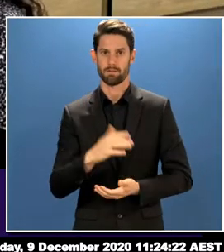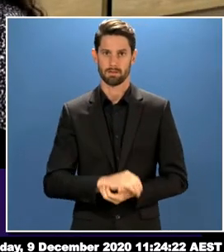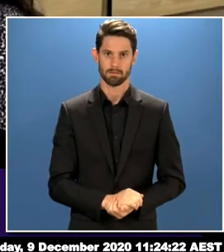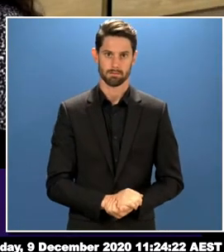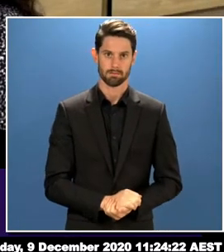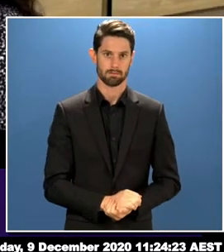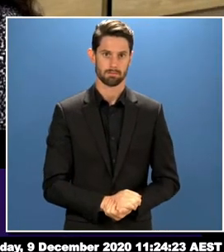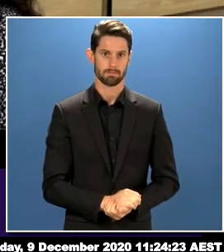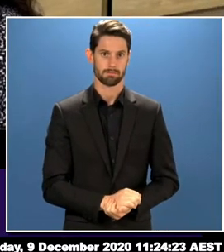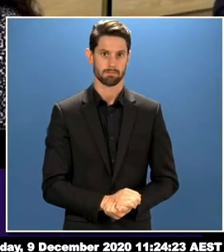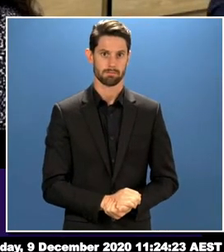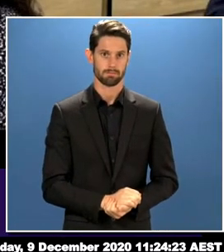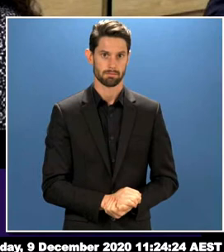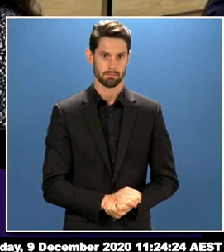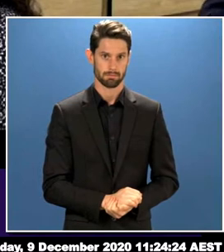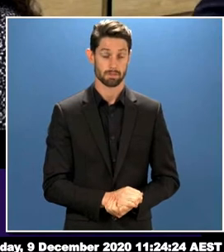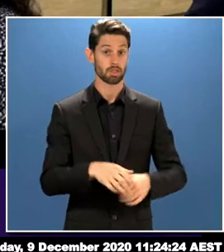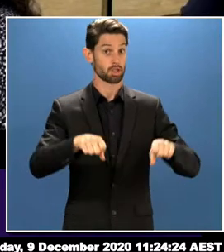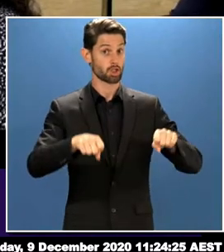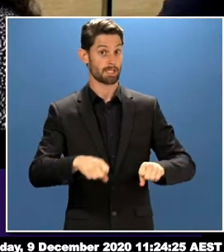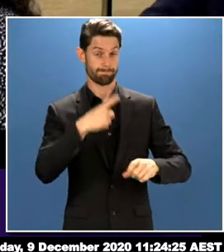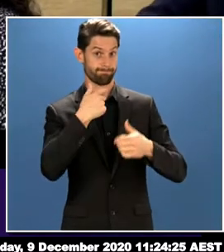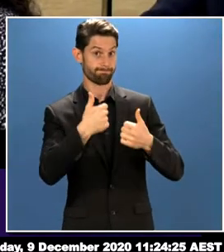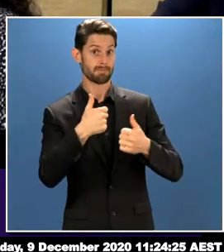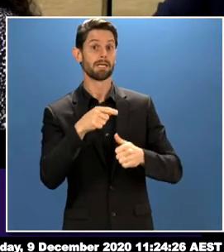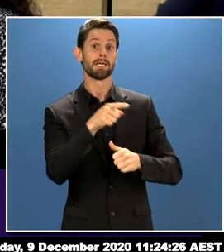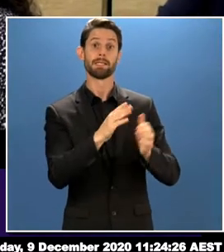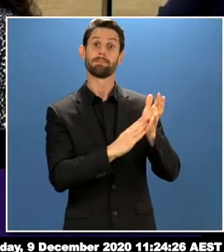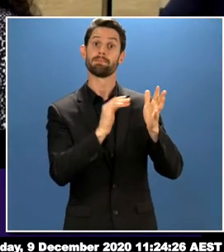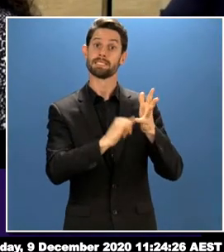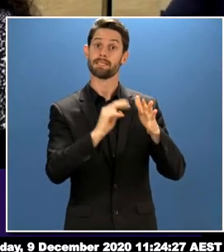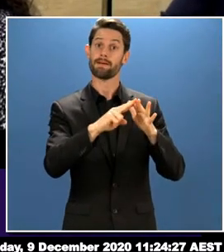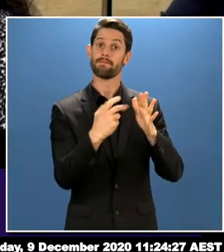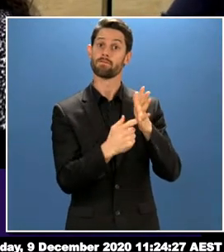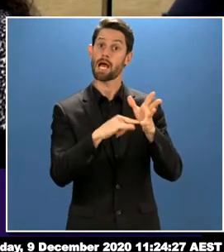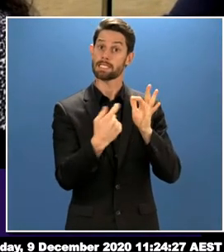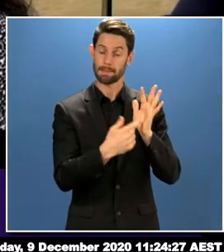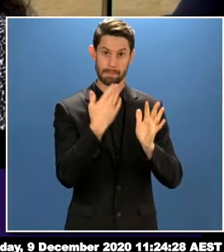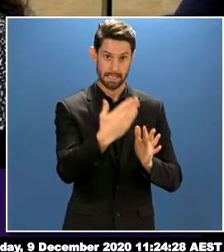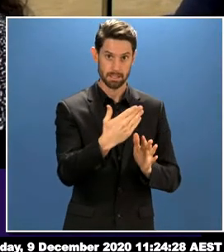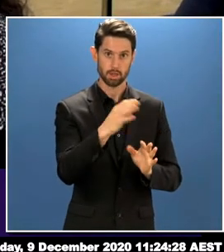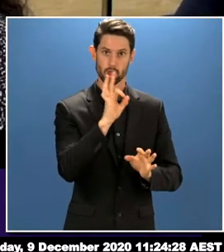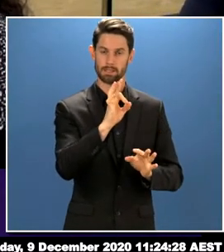Yes, that can be done, and Ms Fraser, I wonder if you can keep in mind just to go a little more slowly.